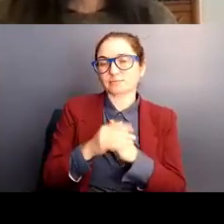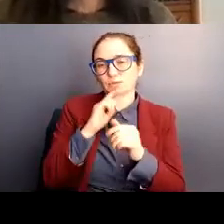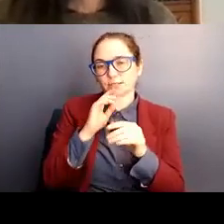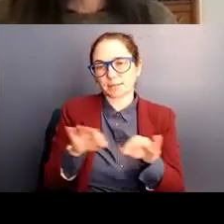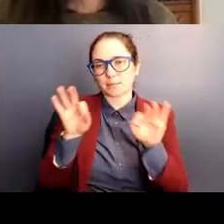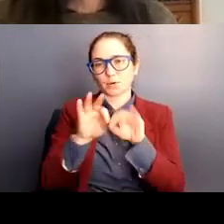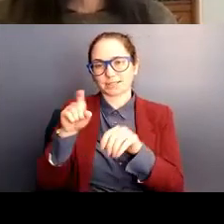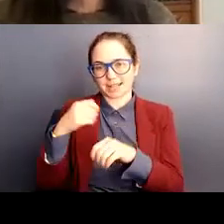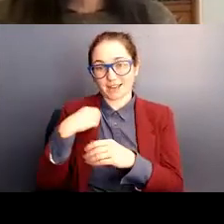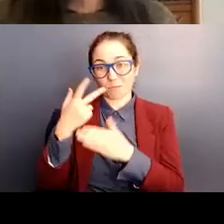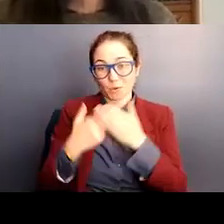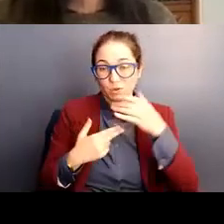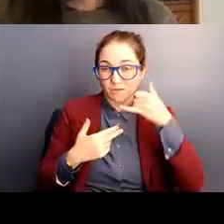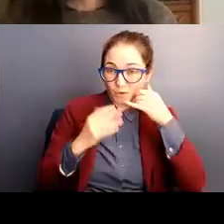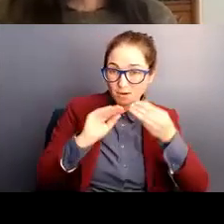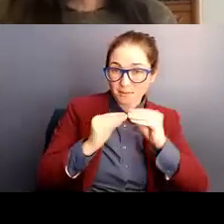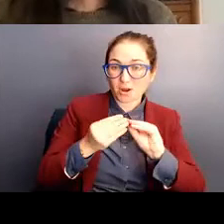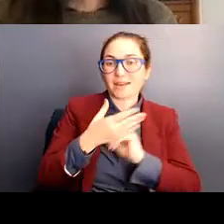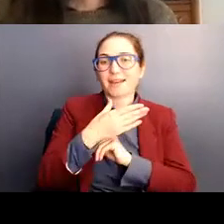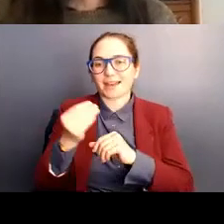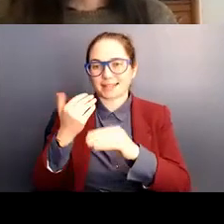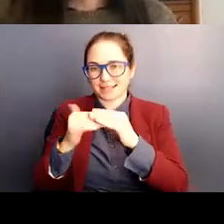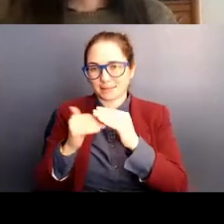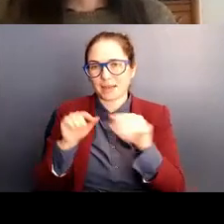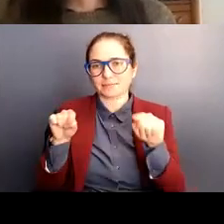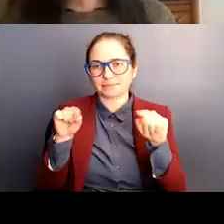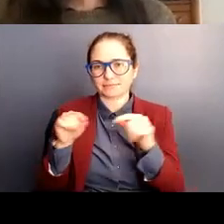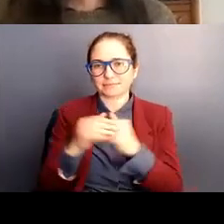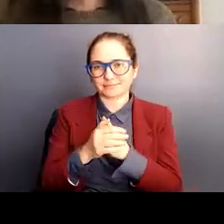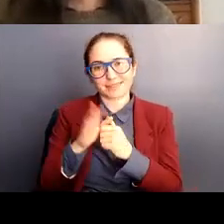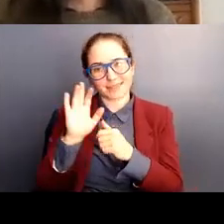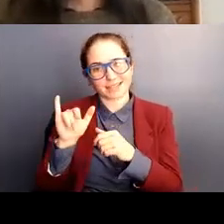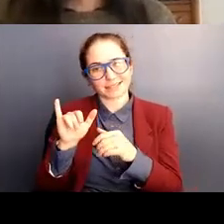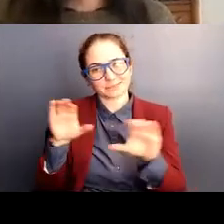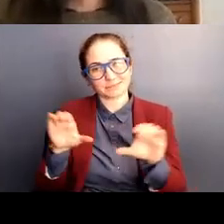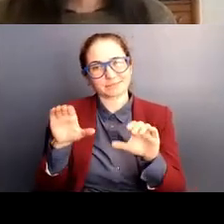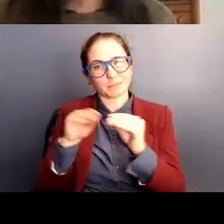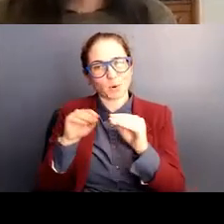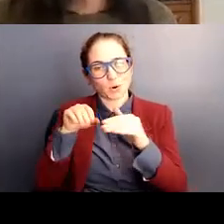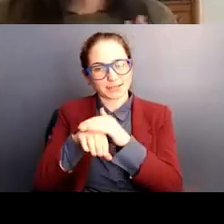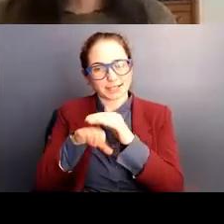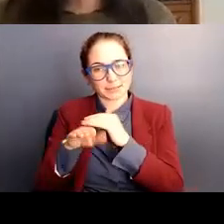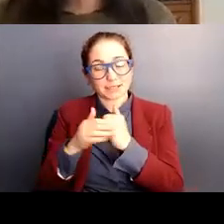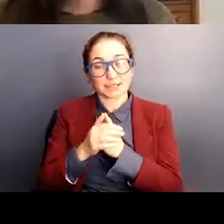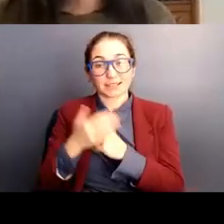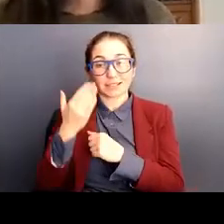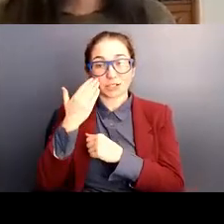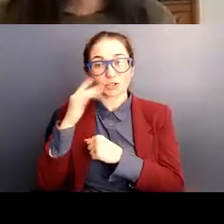number and an email address. Because that is being more accessible. Accessibility often is providing multiple channels for people